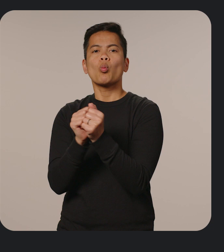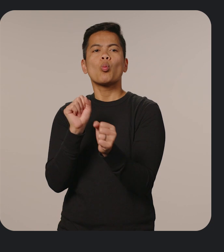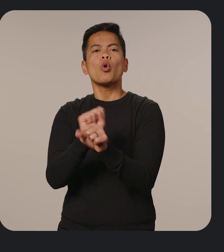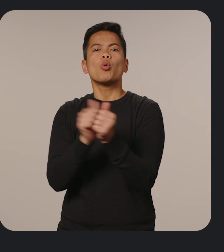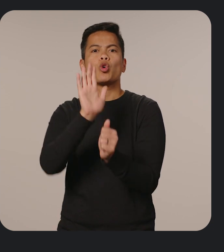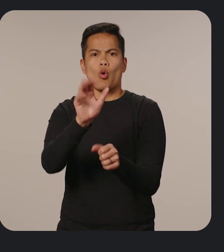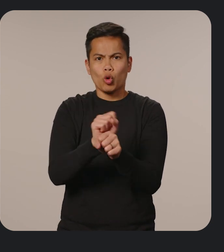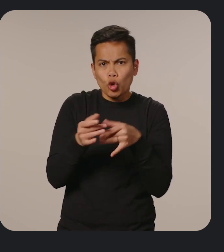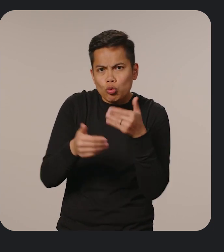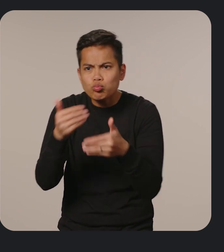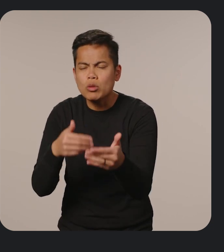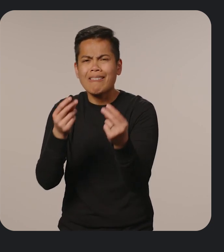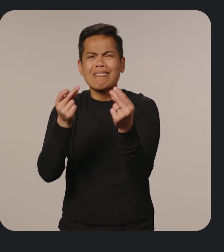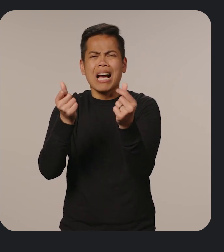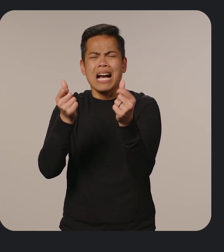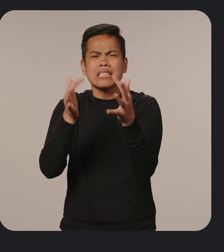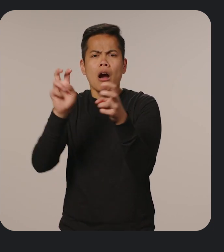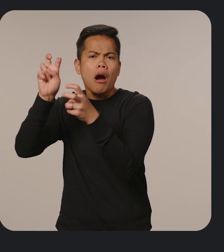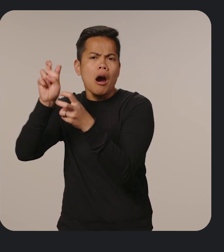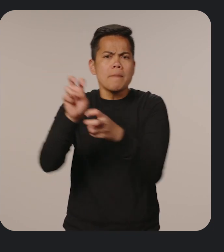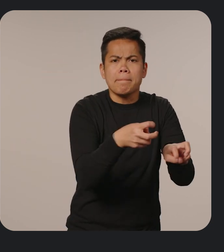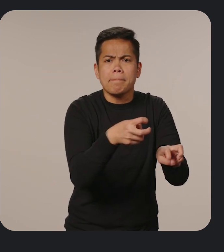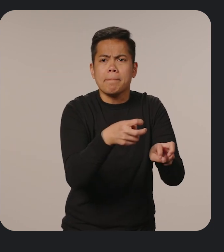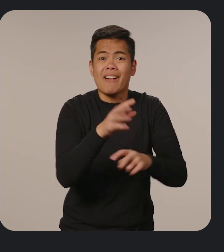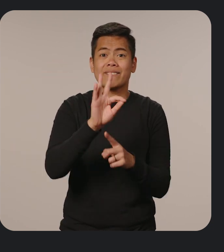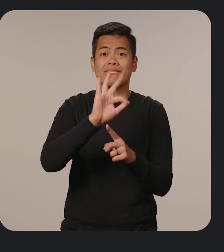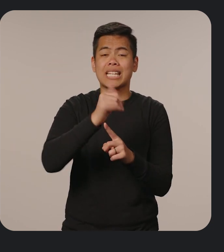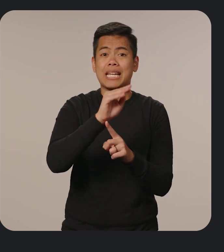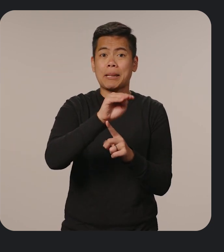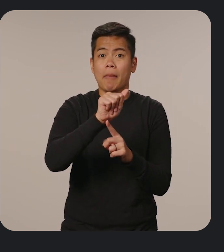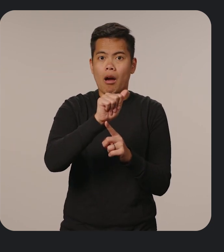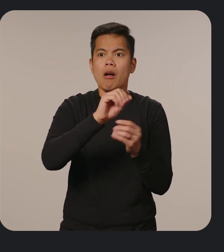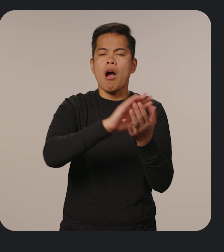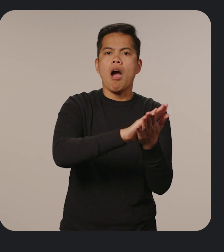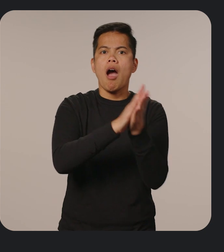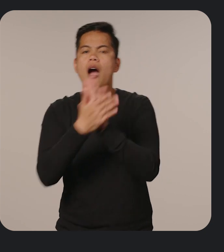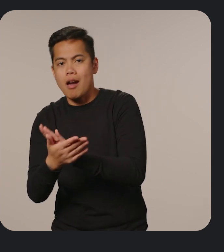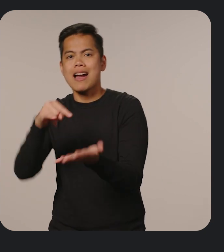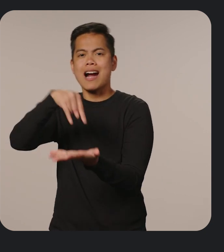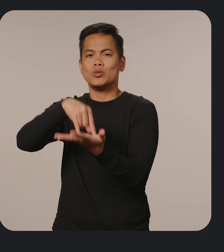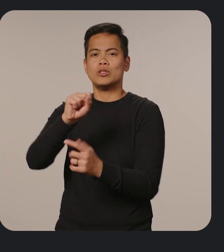Check out Relays workshop at I/O this week. Speaking of Figma, the way we work with the design system